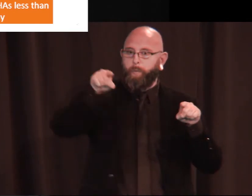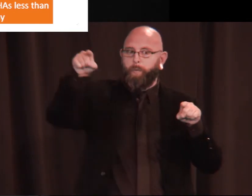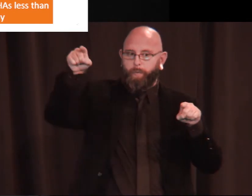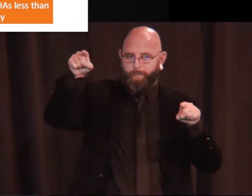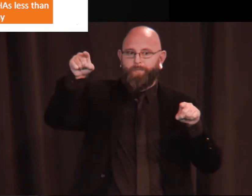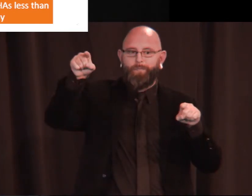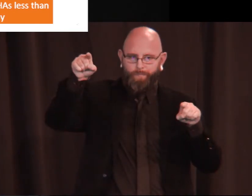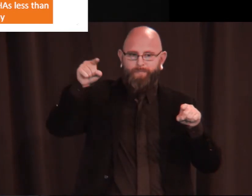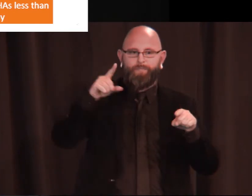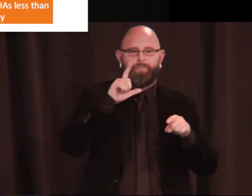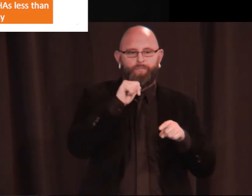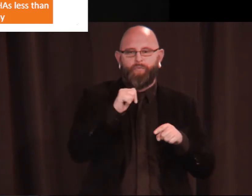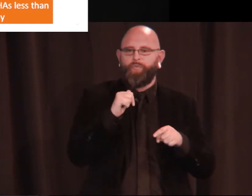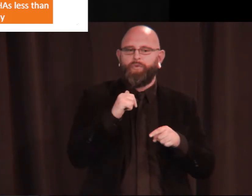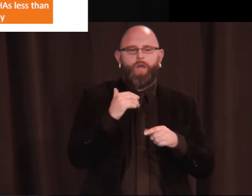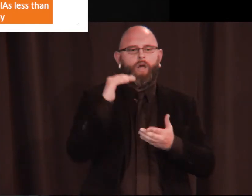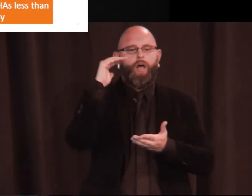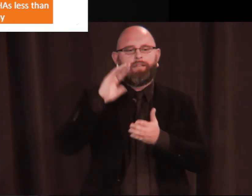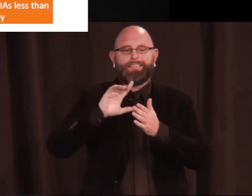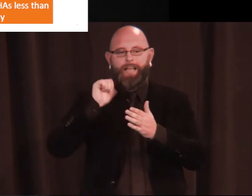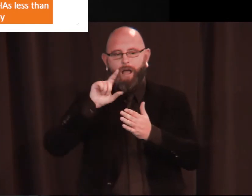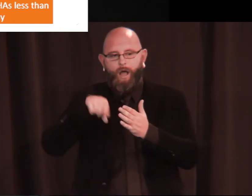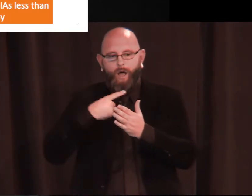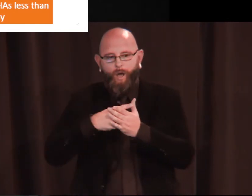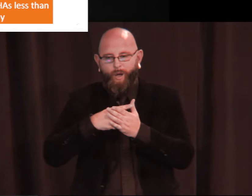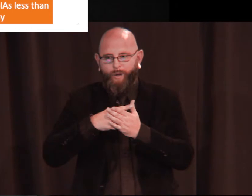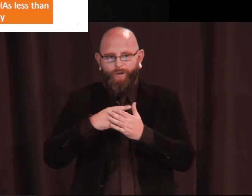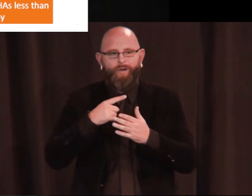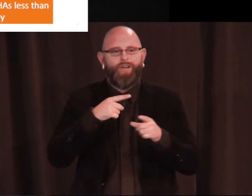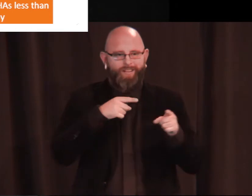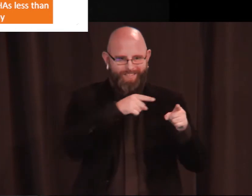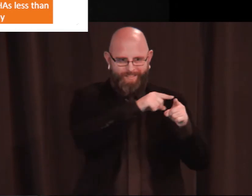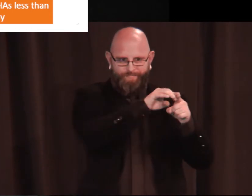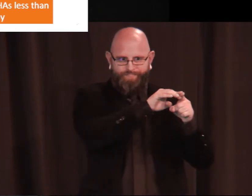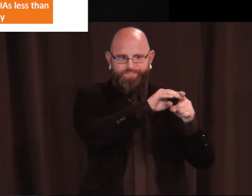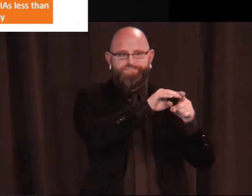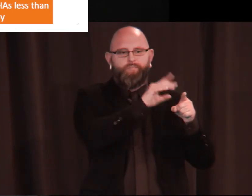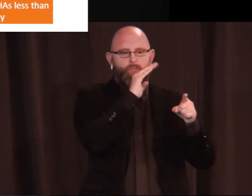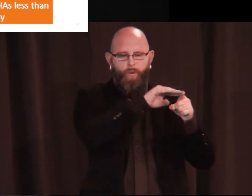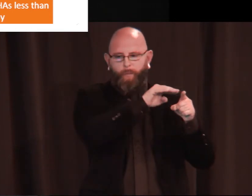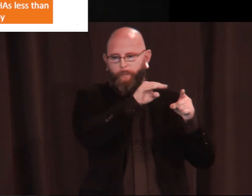The children who are wearing their hearing aids less than ten hours per day are showing a declining pattern.